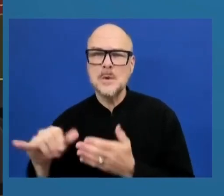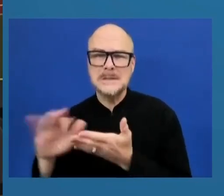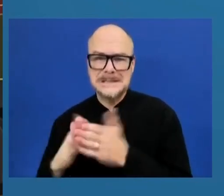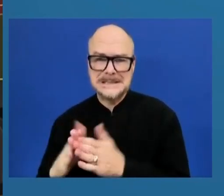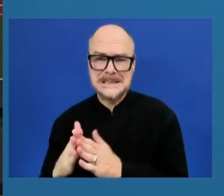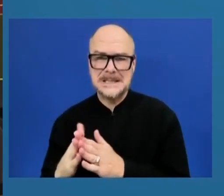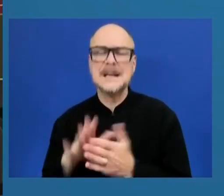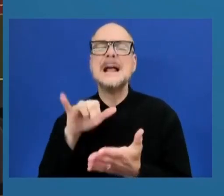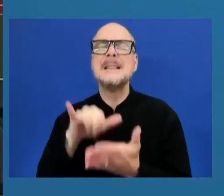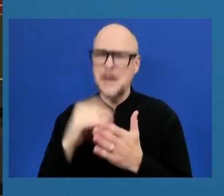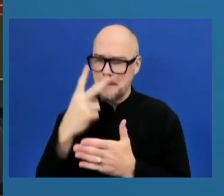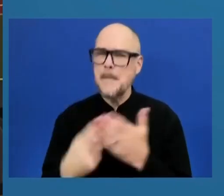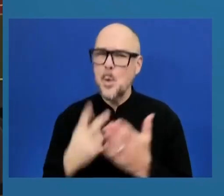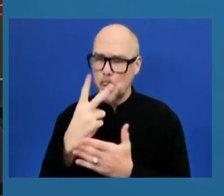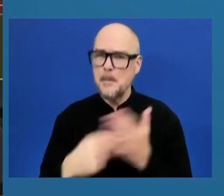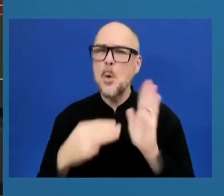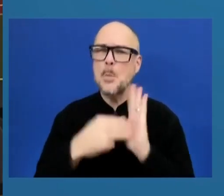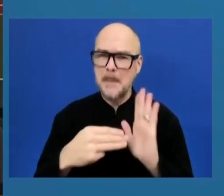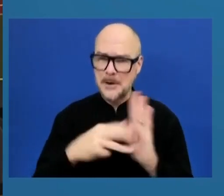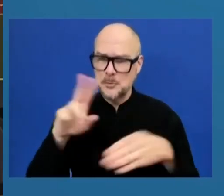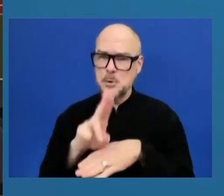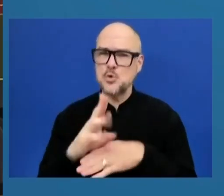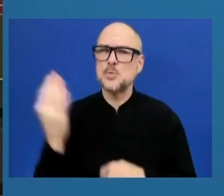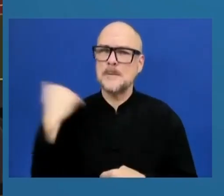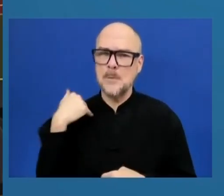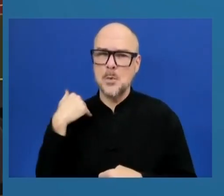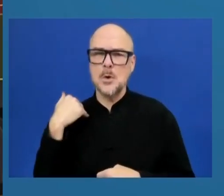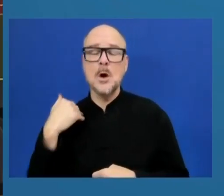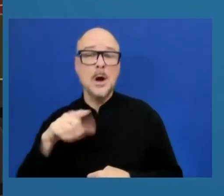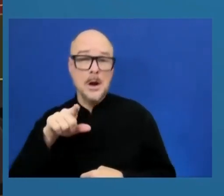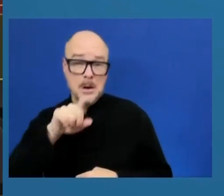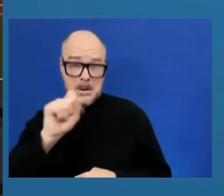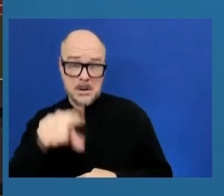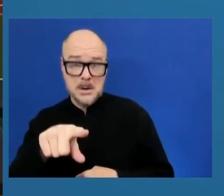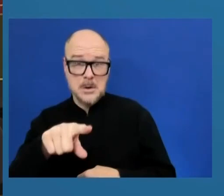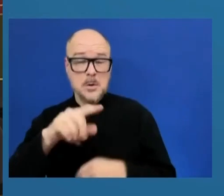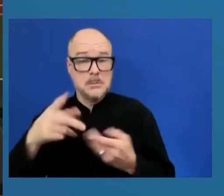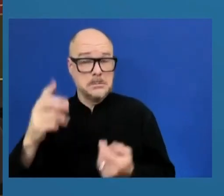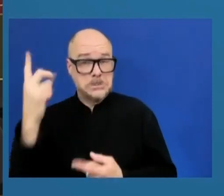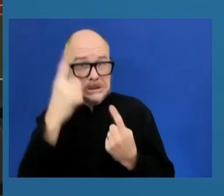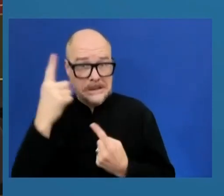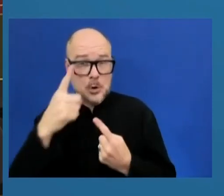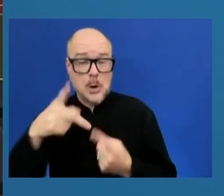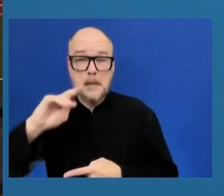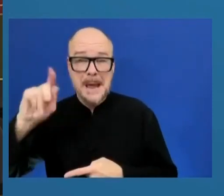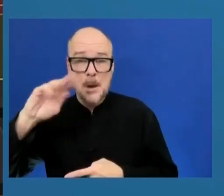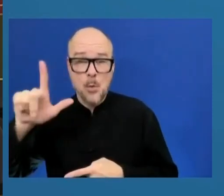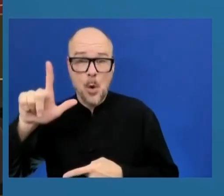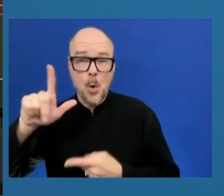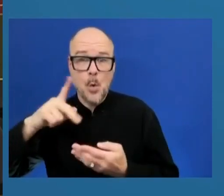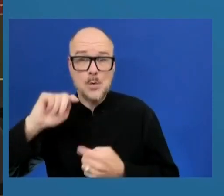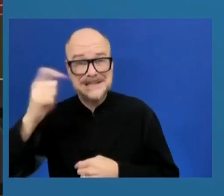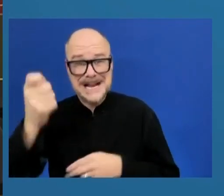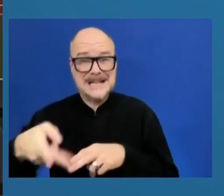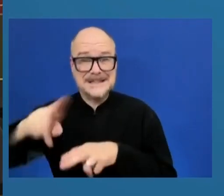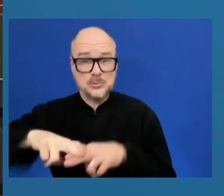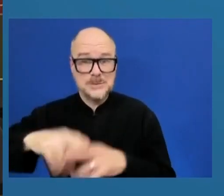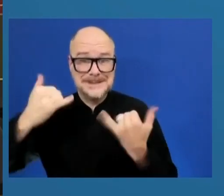both models have been filed before. Are you looking at a payroll tax increase now? I'm saying that I'm, I know that I just explained to you the history.